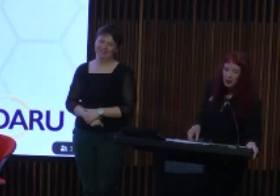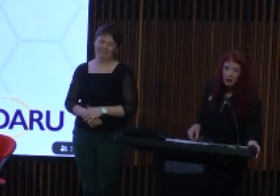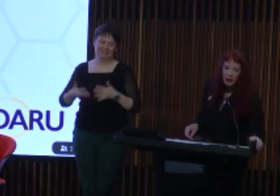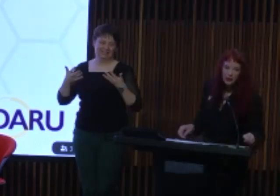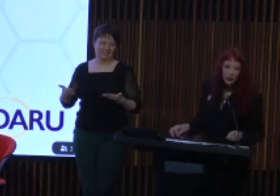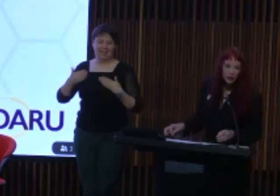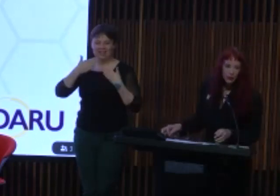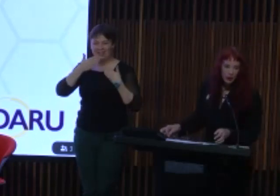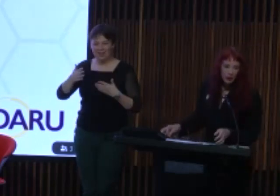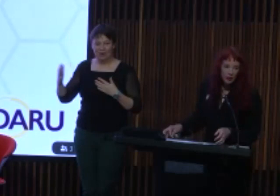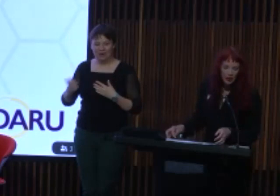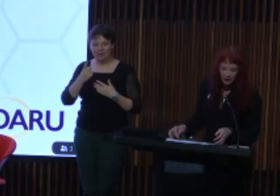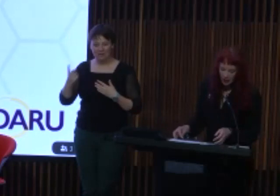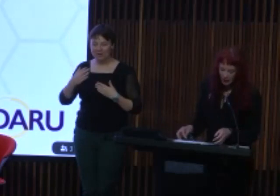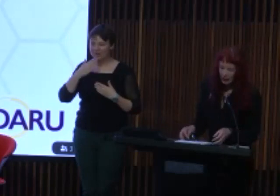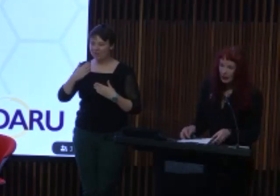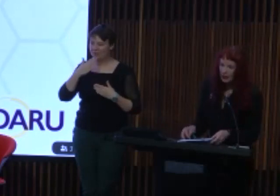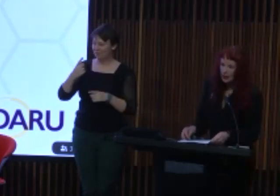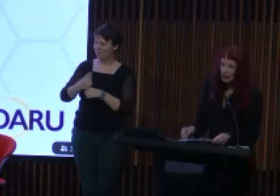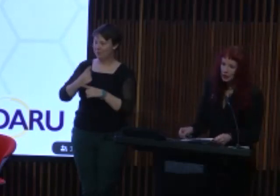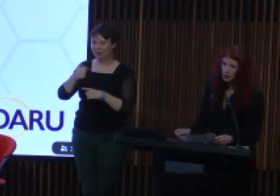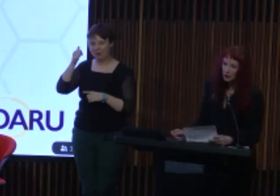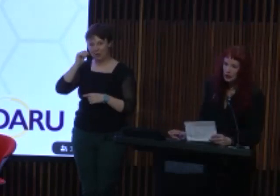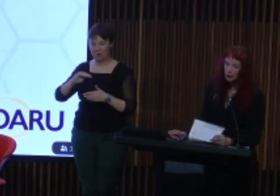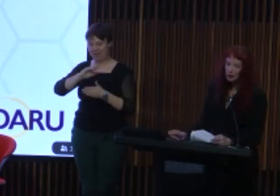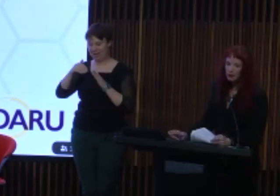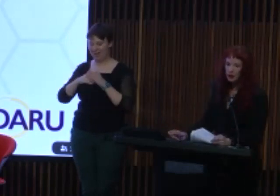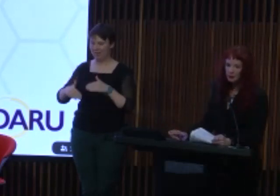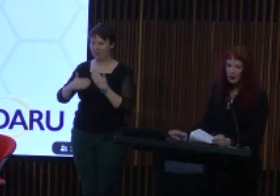and thanks for contributing to that. It's hard at the end of the day to get a bit of